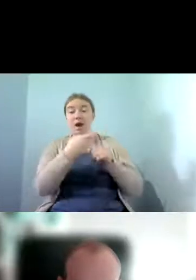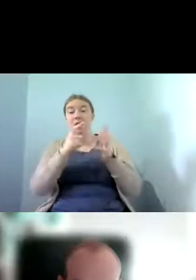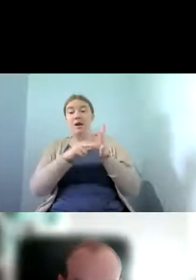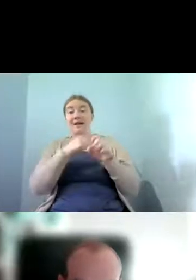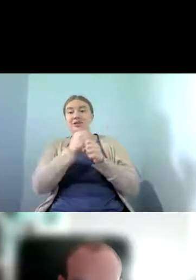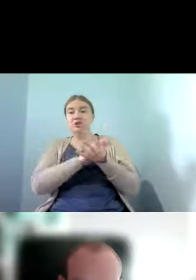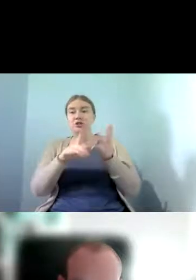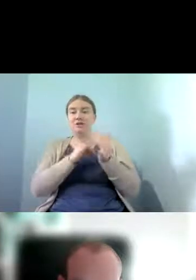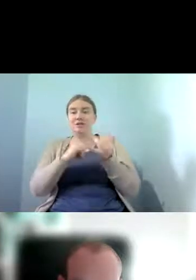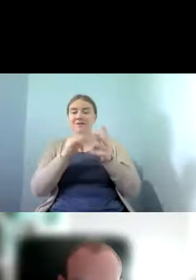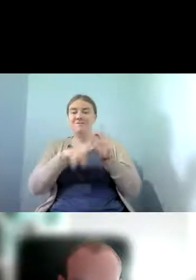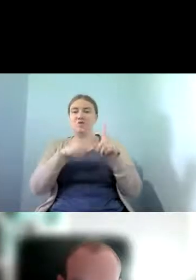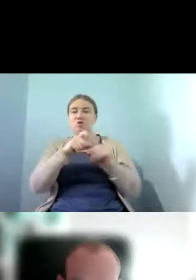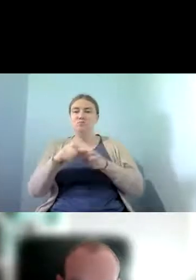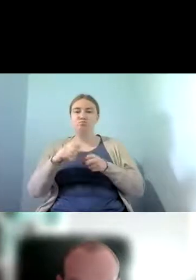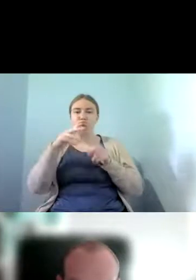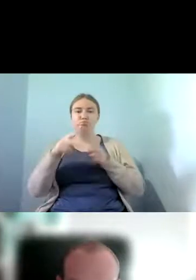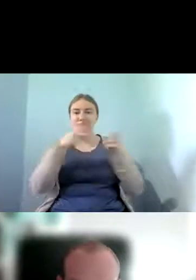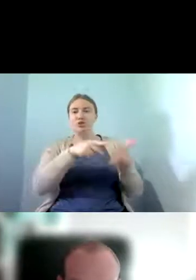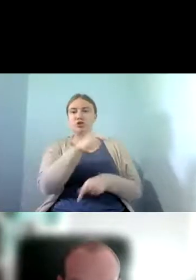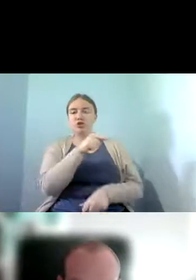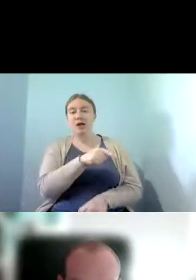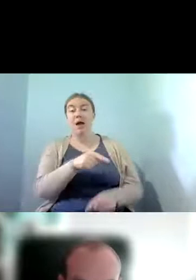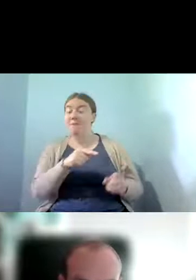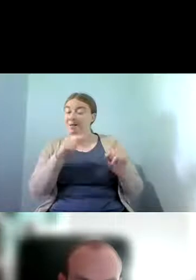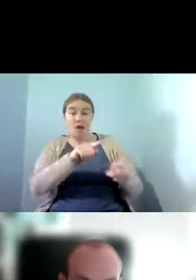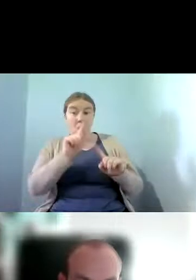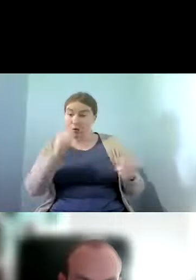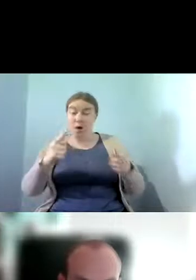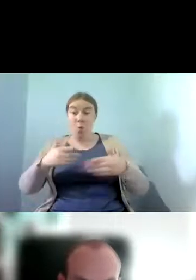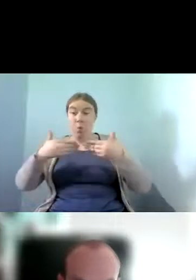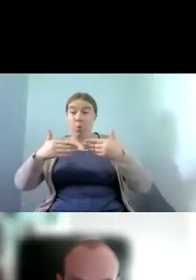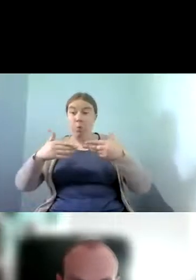case it wasn't possible to remove the weir so instead the weir length was increased by placing